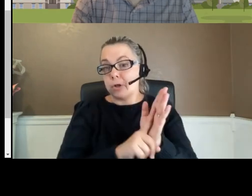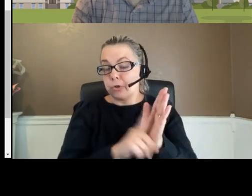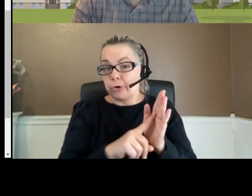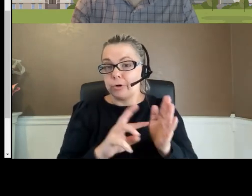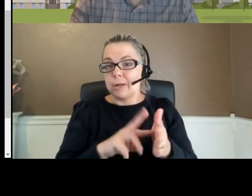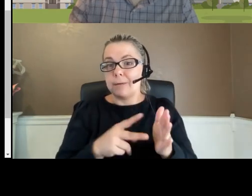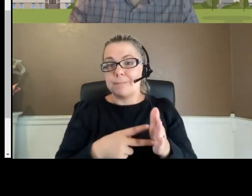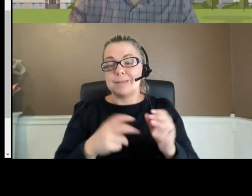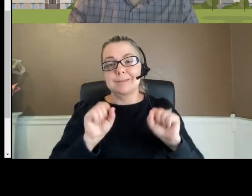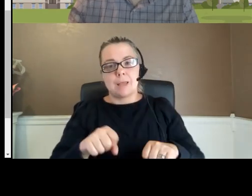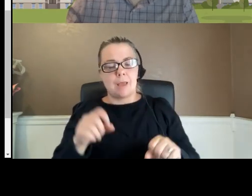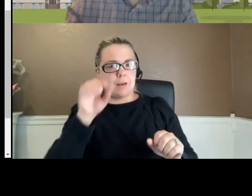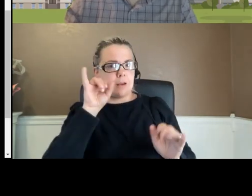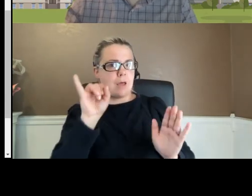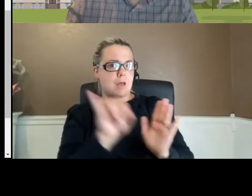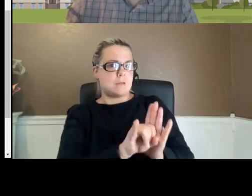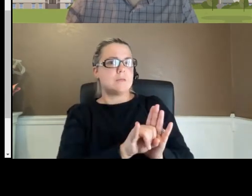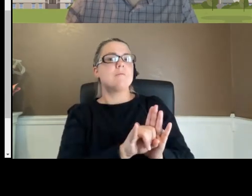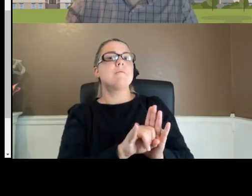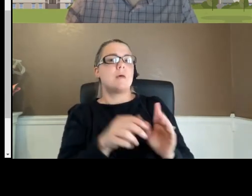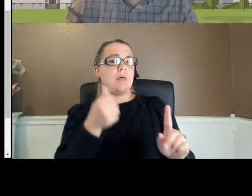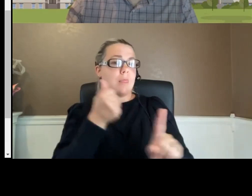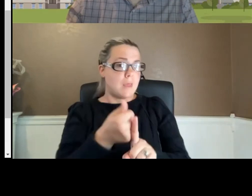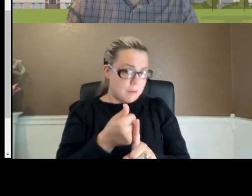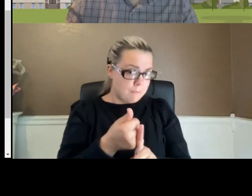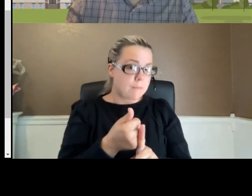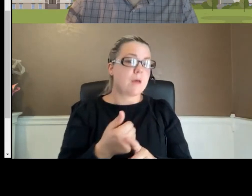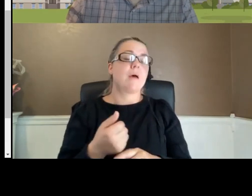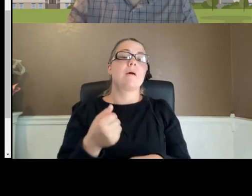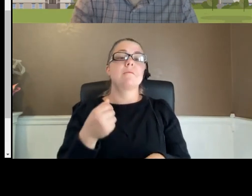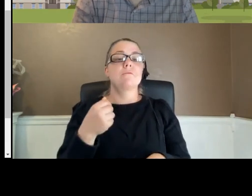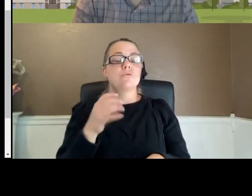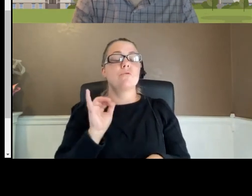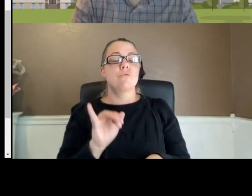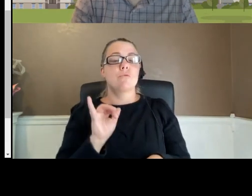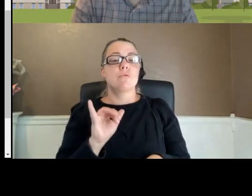impact of this? You know, that's what Alerts mean, it means time to inspect, time to dig deeper.